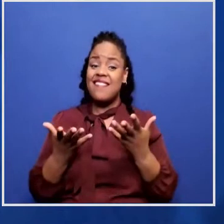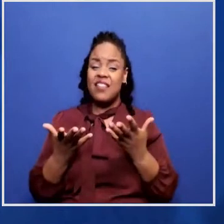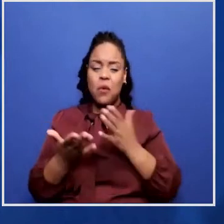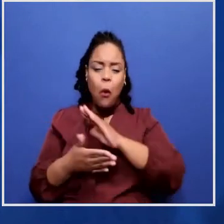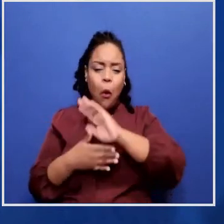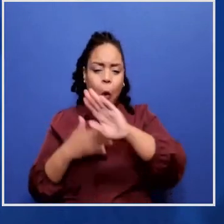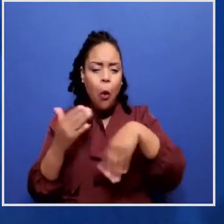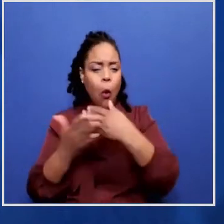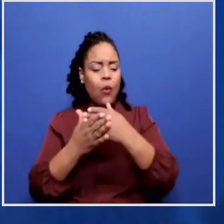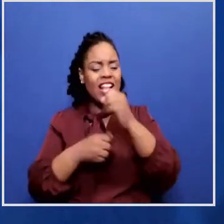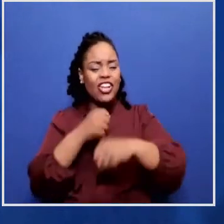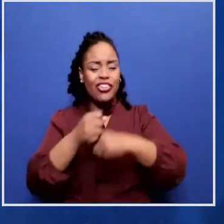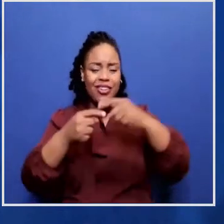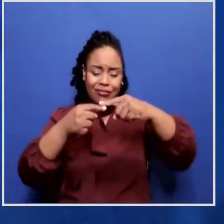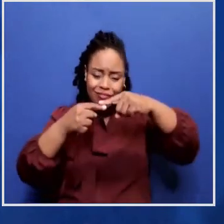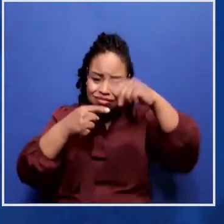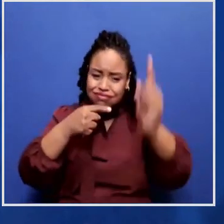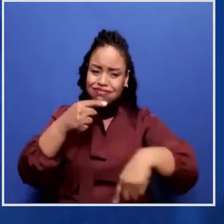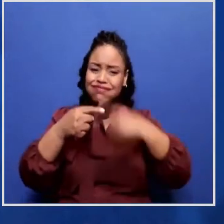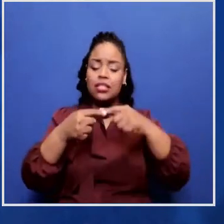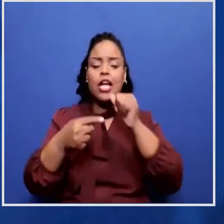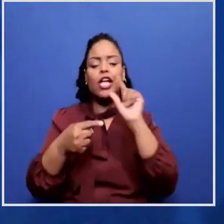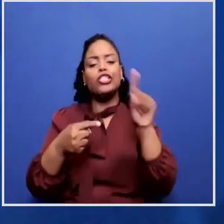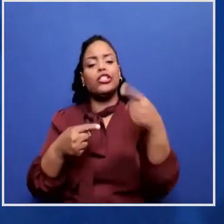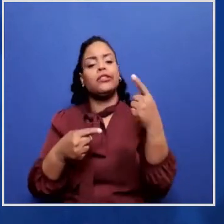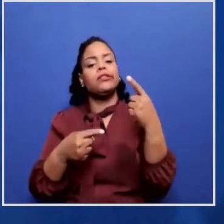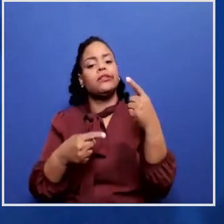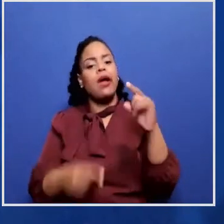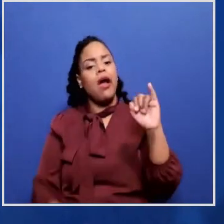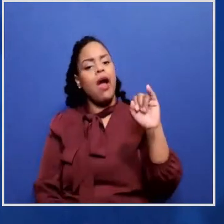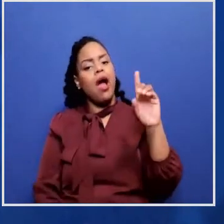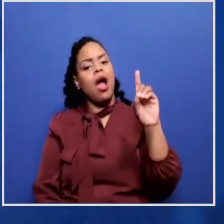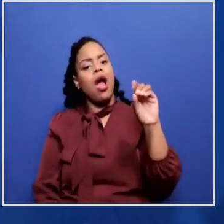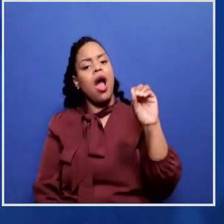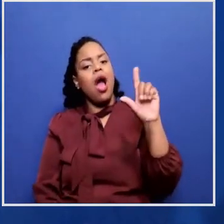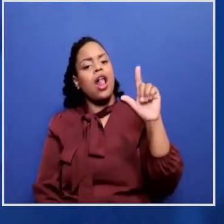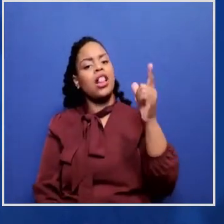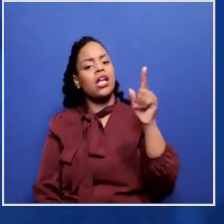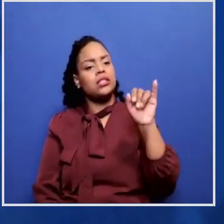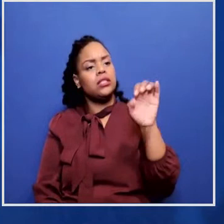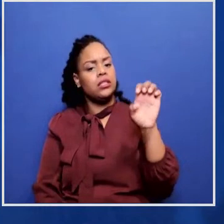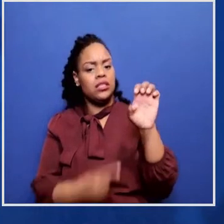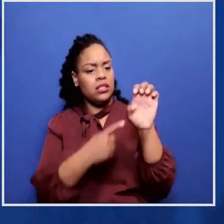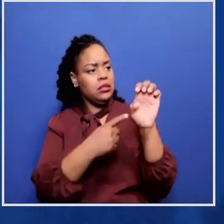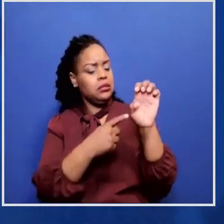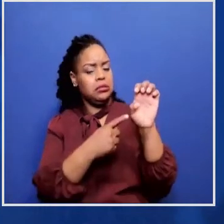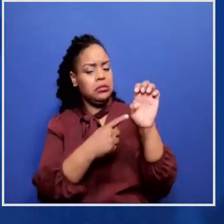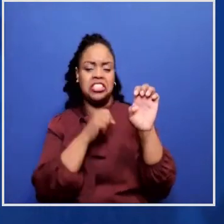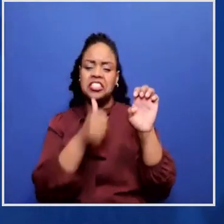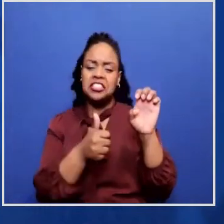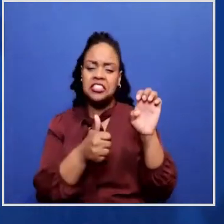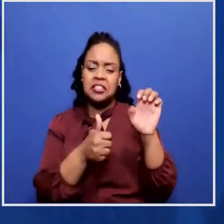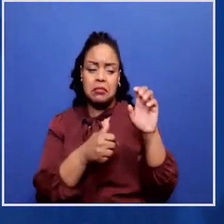LUTHER KING DAY, AND IN FACT THIS IS THE ENTIRE YEAR, THAT WE NOT NEARLY IDOLIZE MARTIN